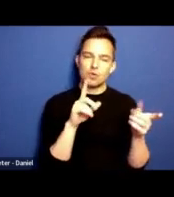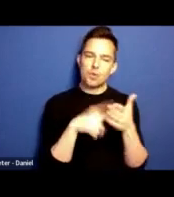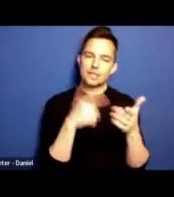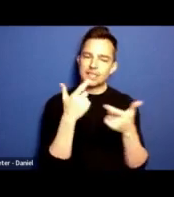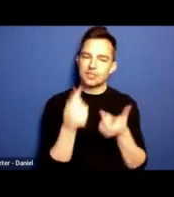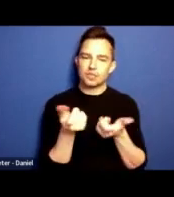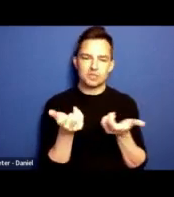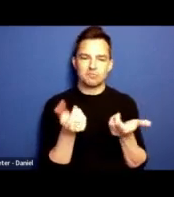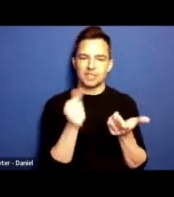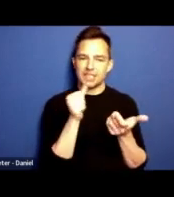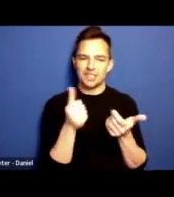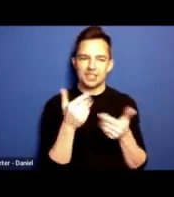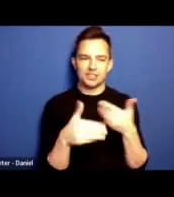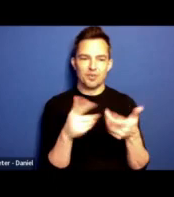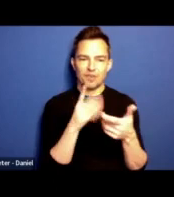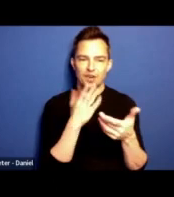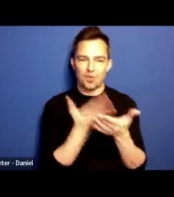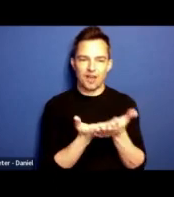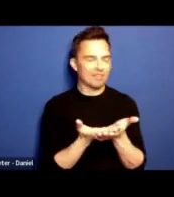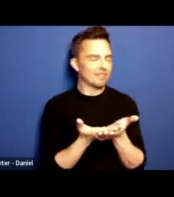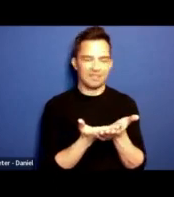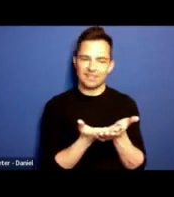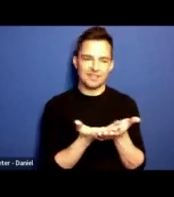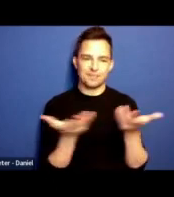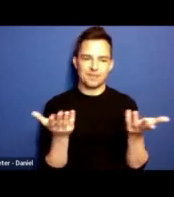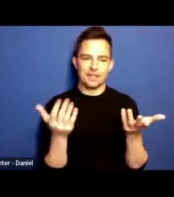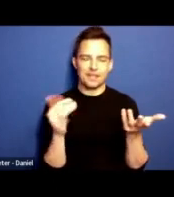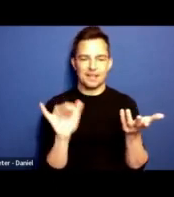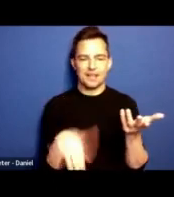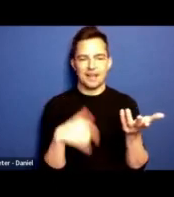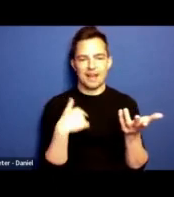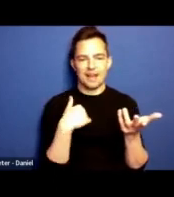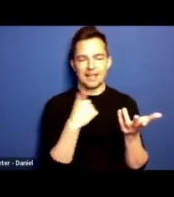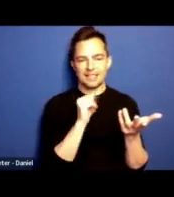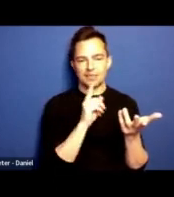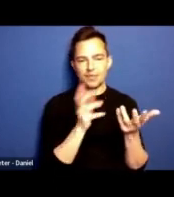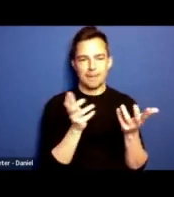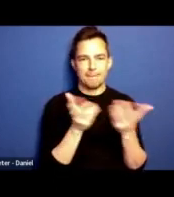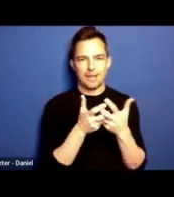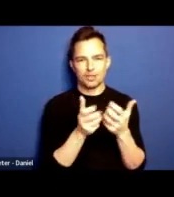didn't go very well that I didn't really mesh with her. She